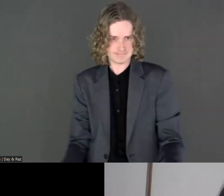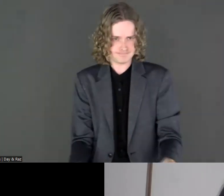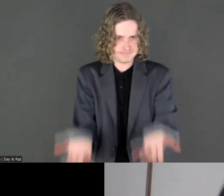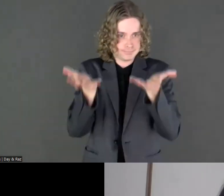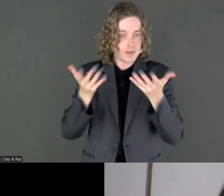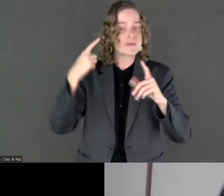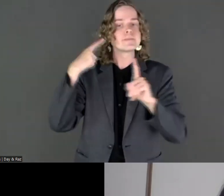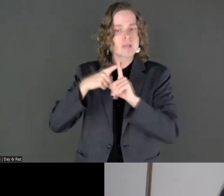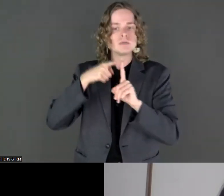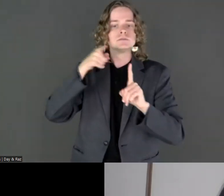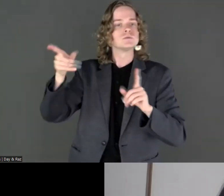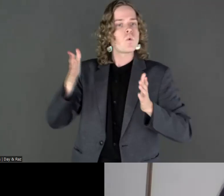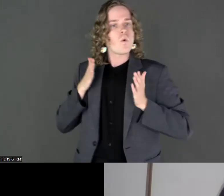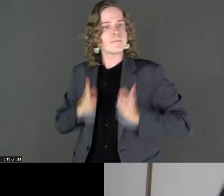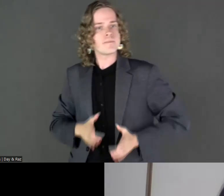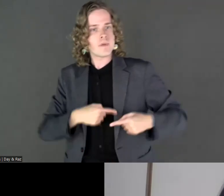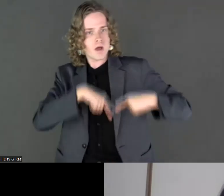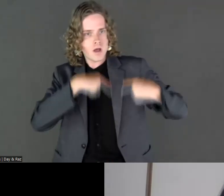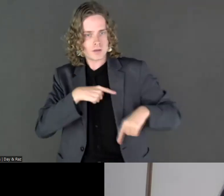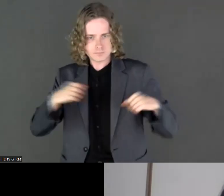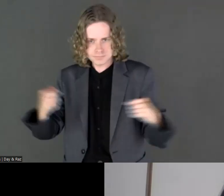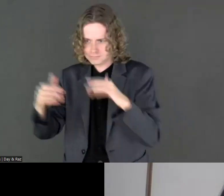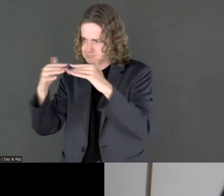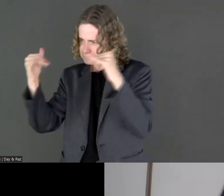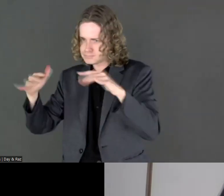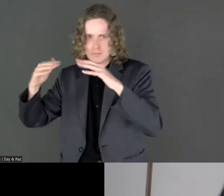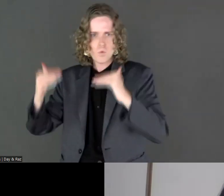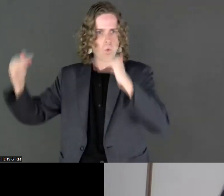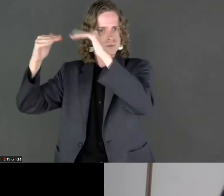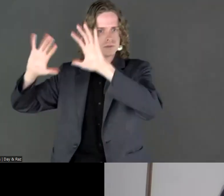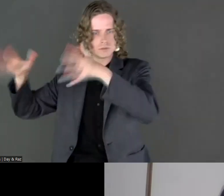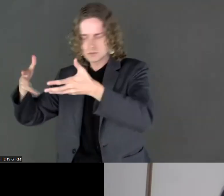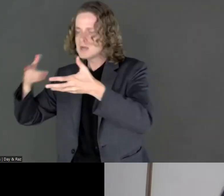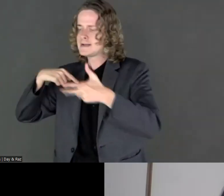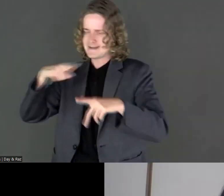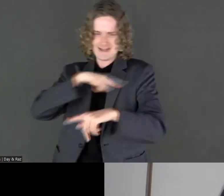on accessibility and inclusion. And again, that this capacity sharing does require some commitment